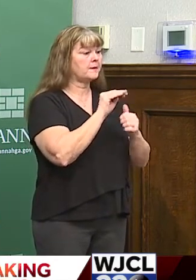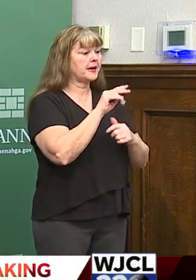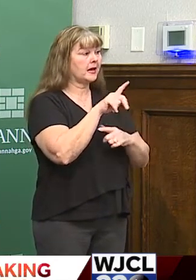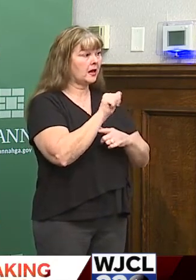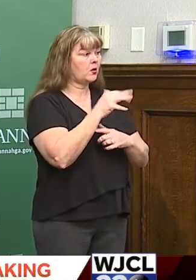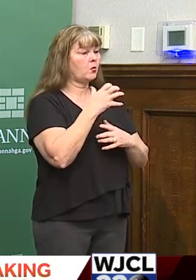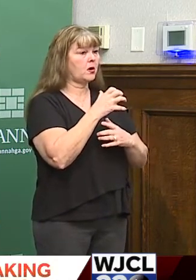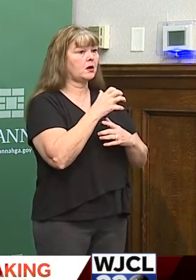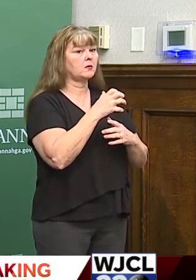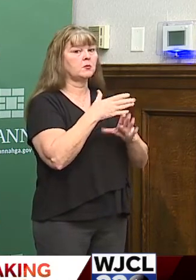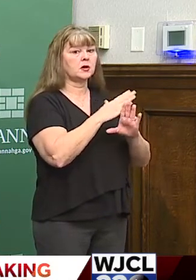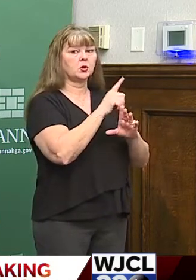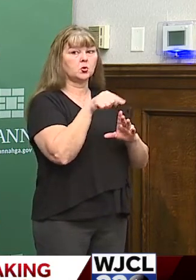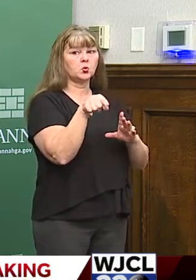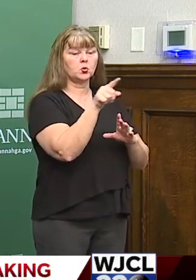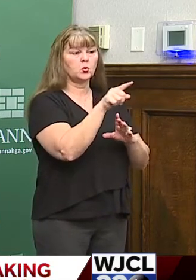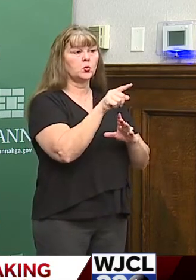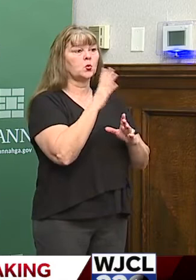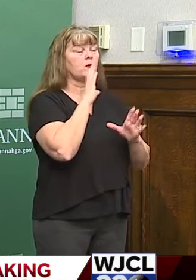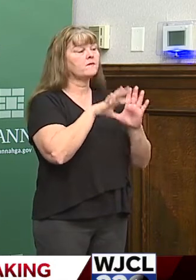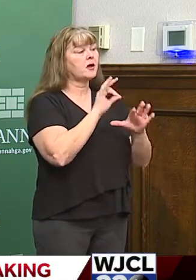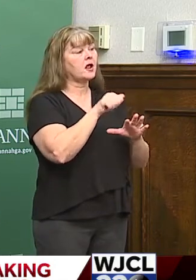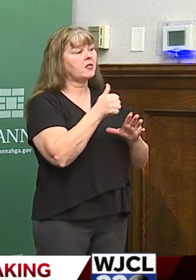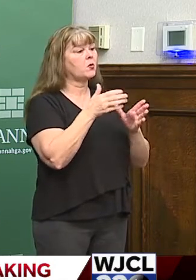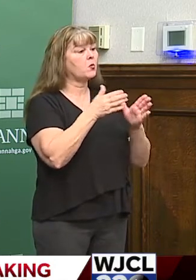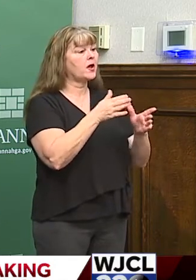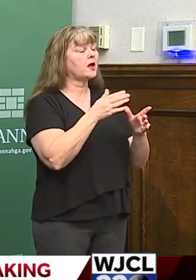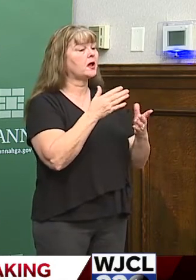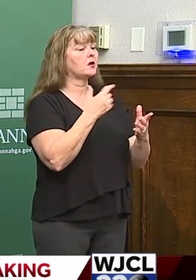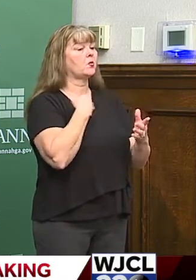SO SOON WE'LL BE IN CONTACT WE WANT TO PROTECT YOU AS WELL.